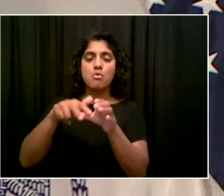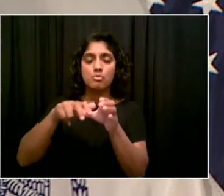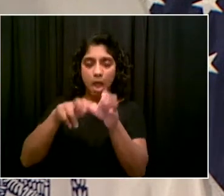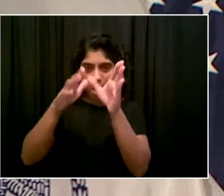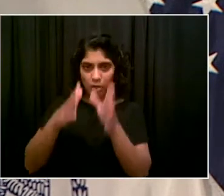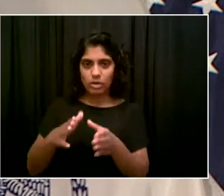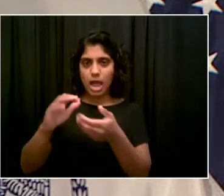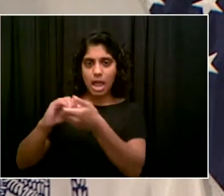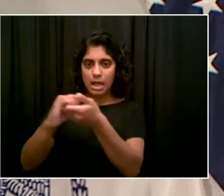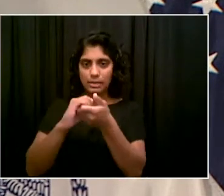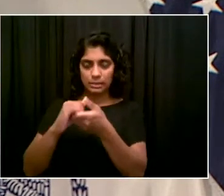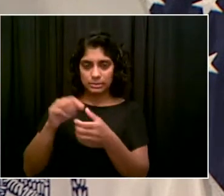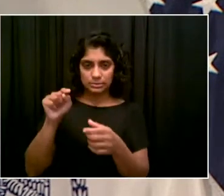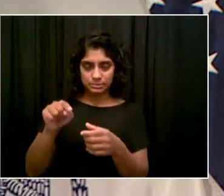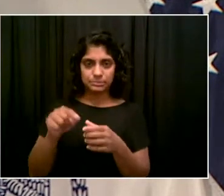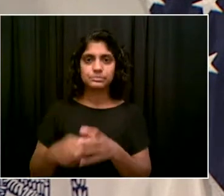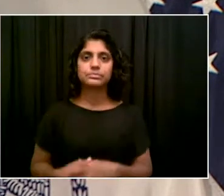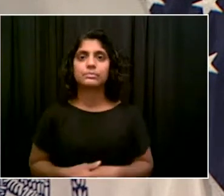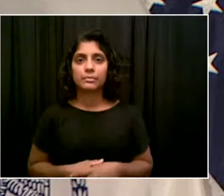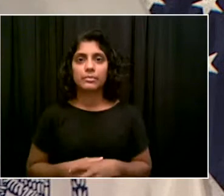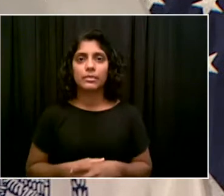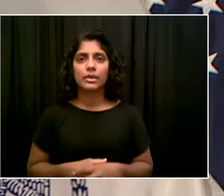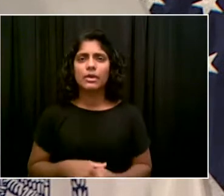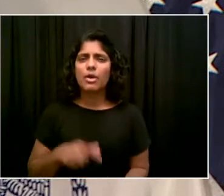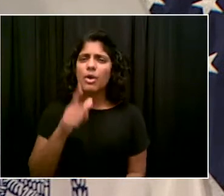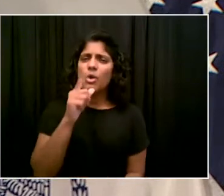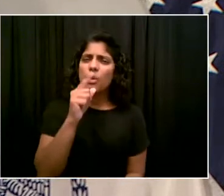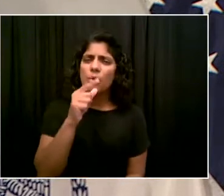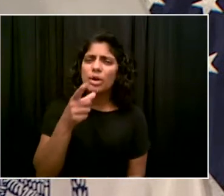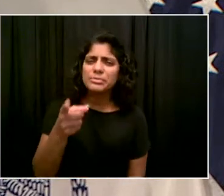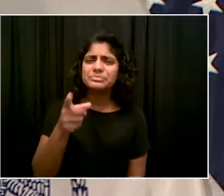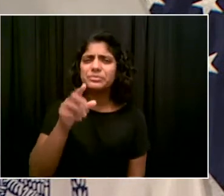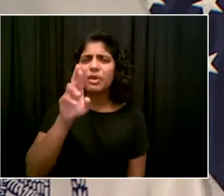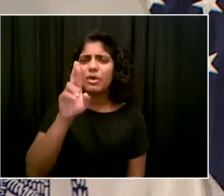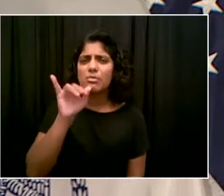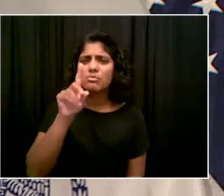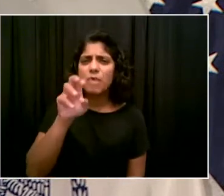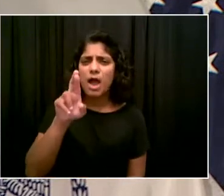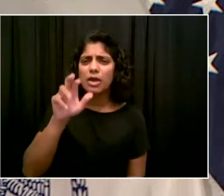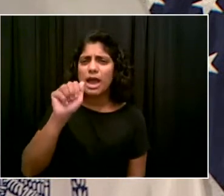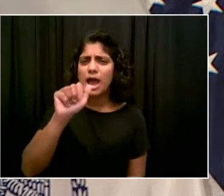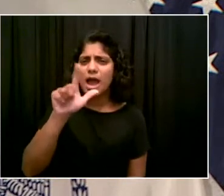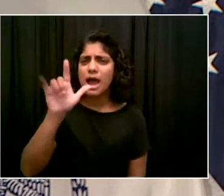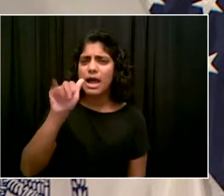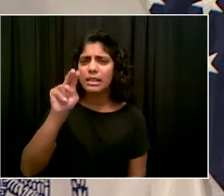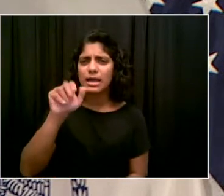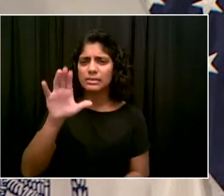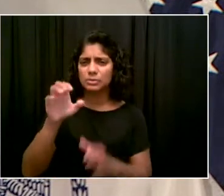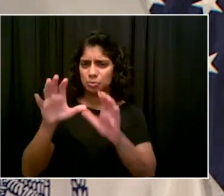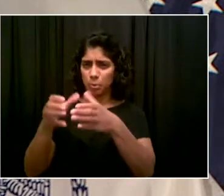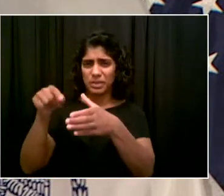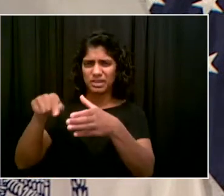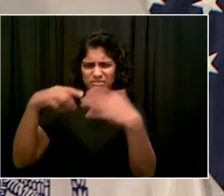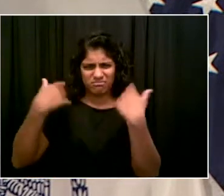THEM THROUGH THICK AND THIN AND HAS REGULARLY BEEN AHEAD OF THE CURVE AND A LOT OF TIMES IT IS THE WRITERS ALLIANCE THAT